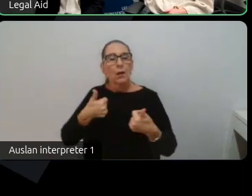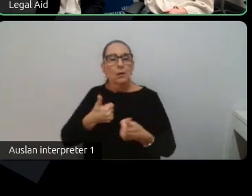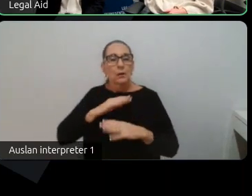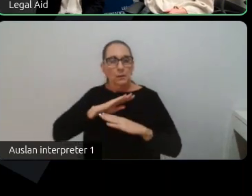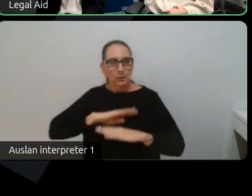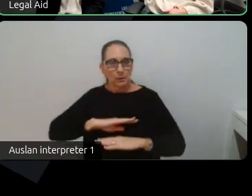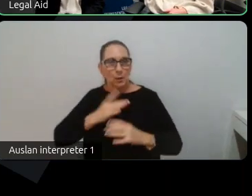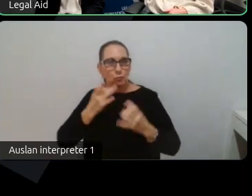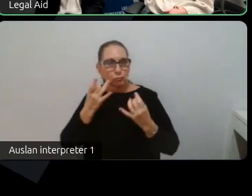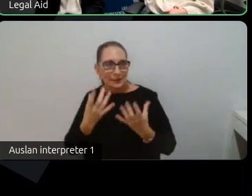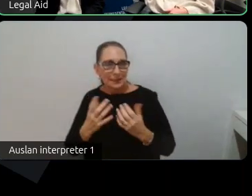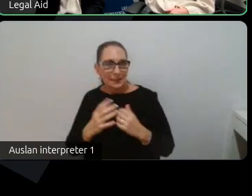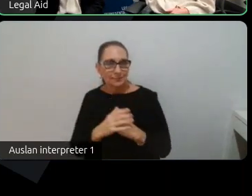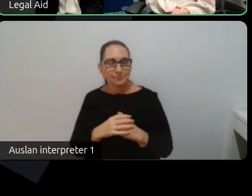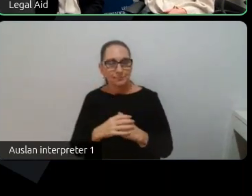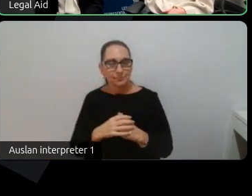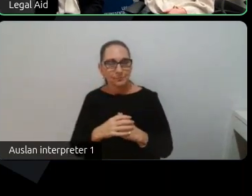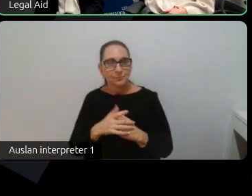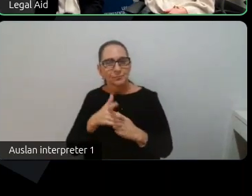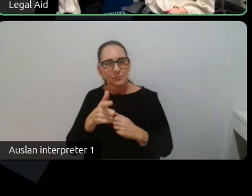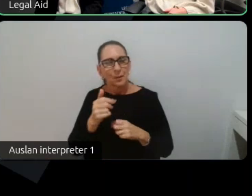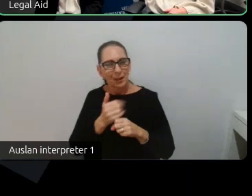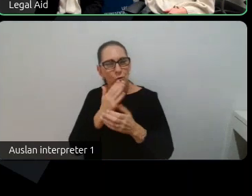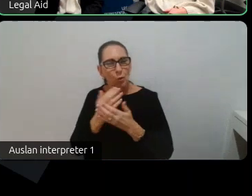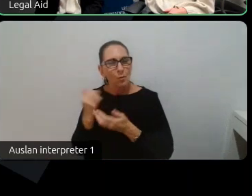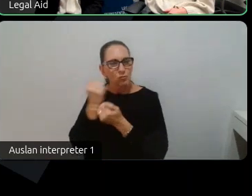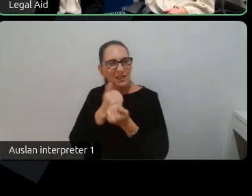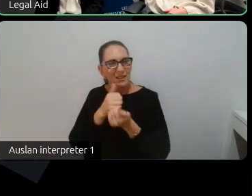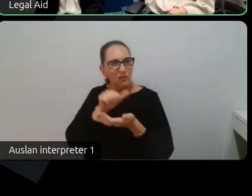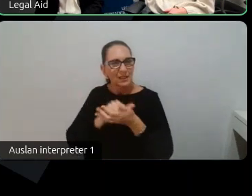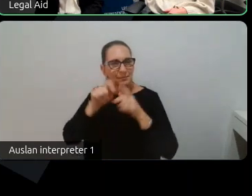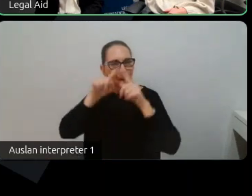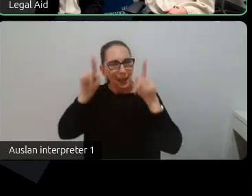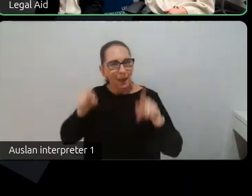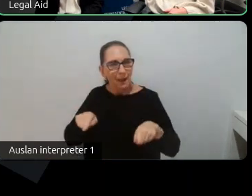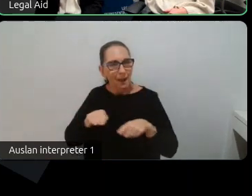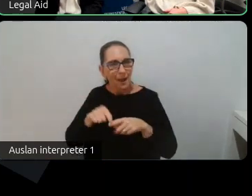And make sure you bring your relevant documents with you so that if you are accessing a service,